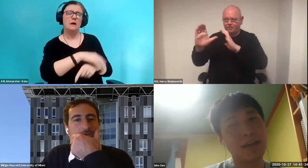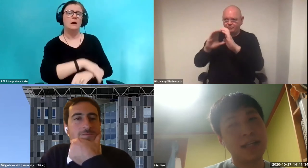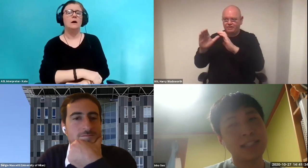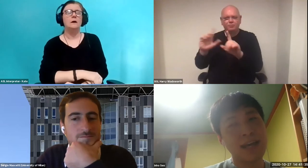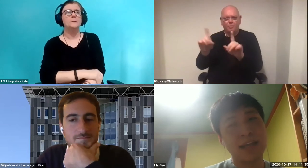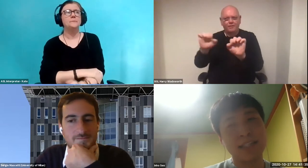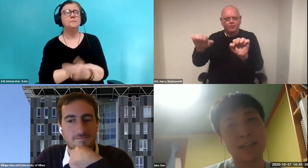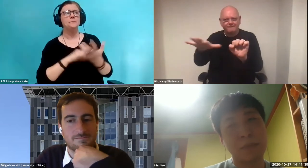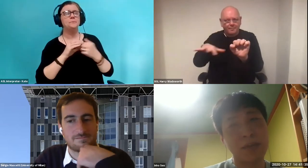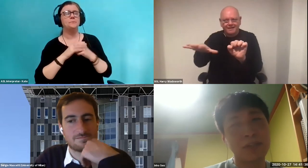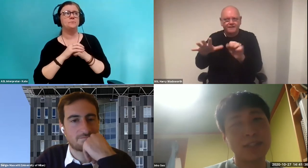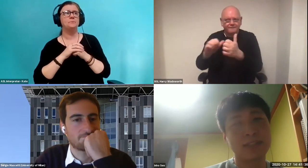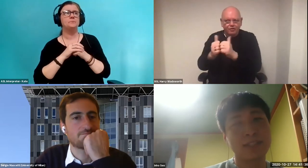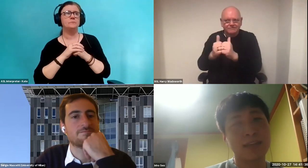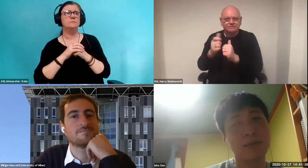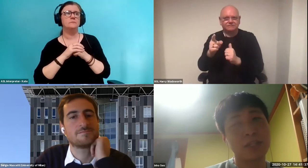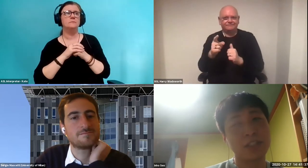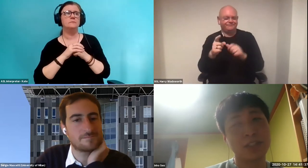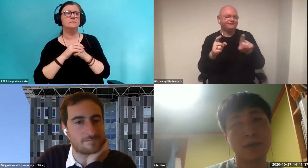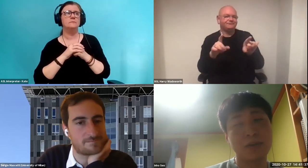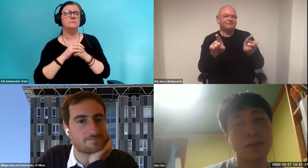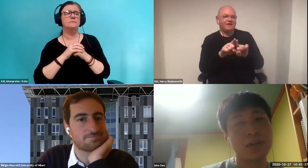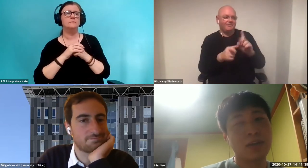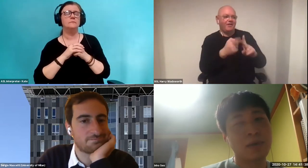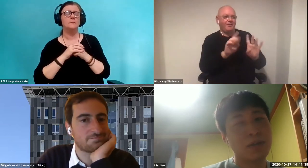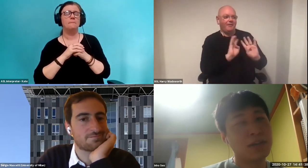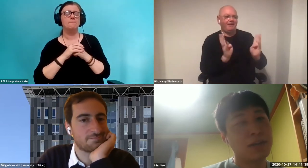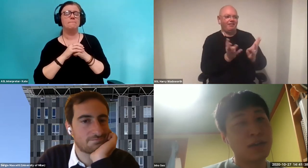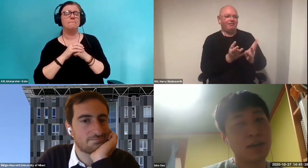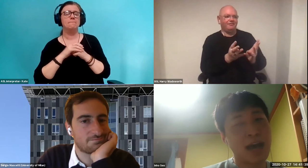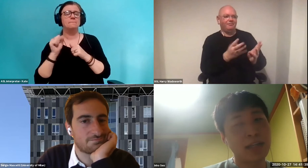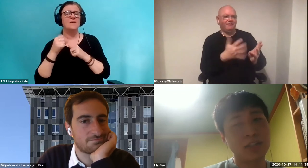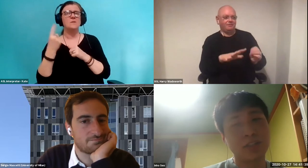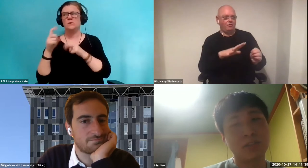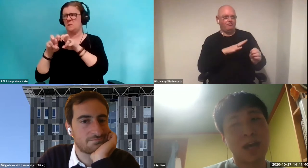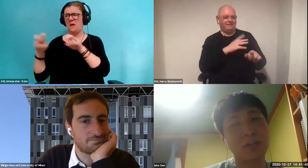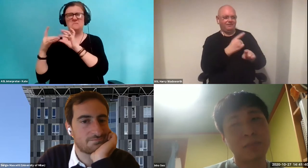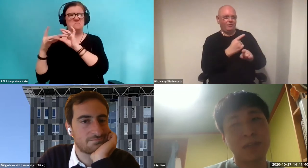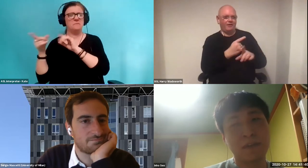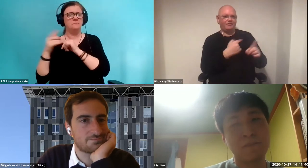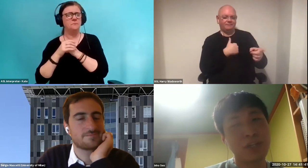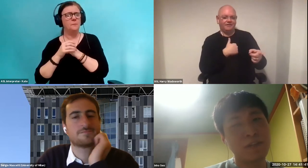as other panelists said mentioned about about it uh I could do I could be free